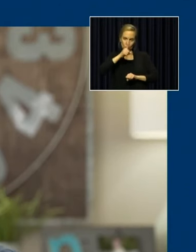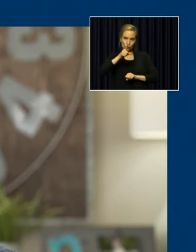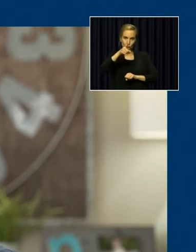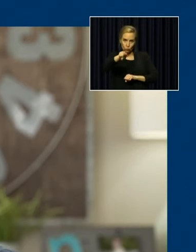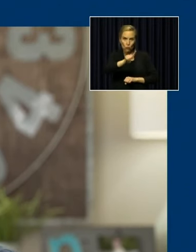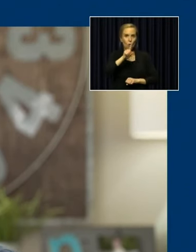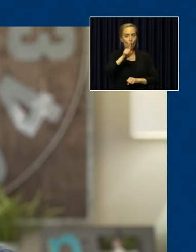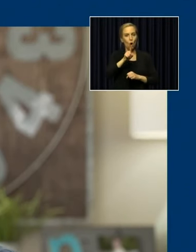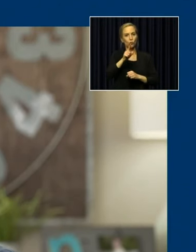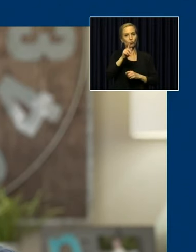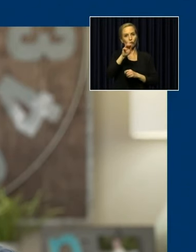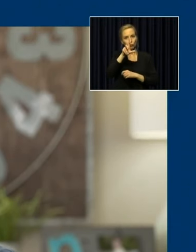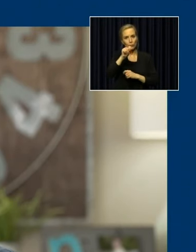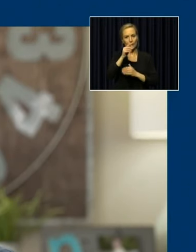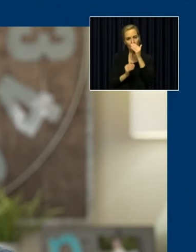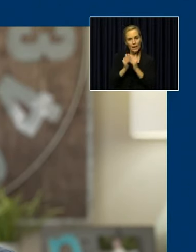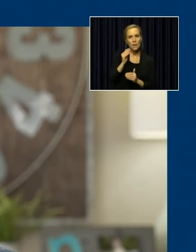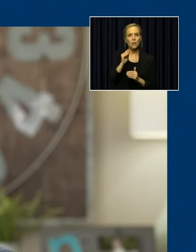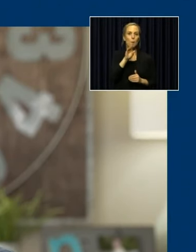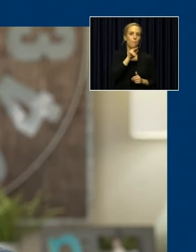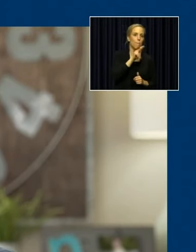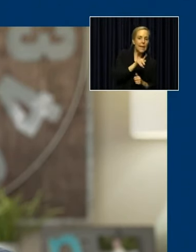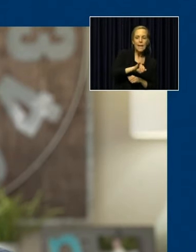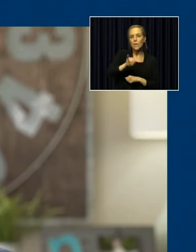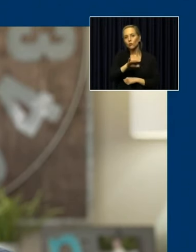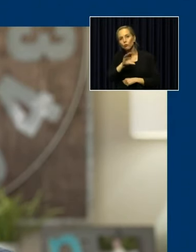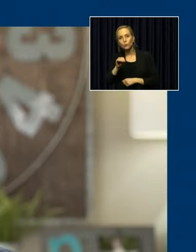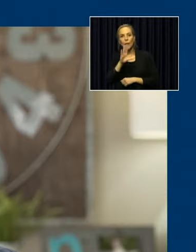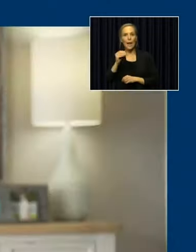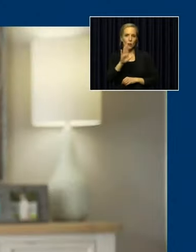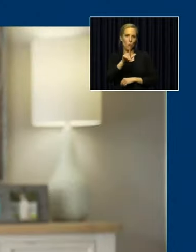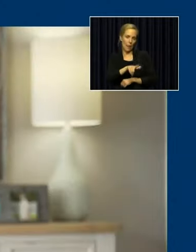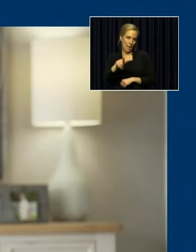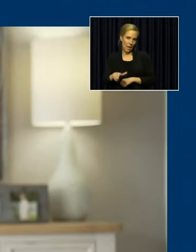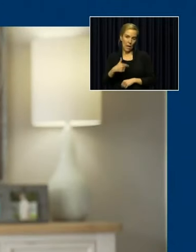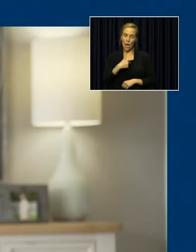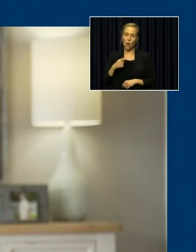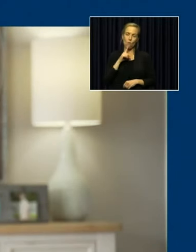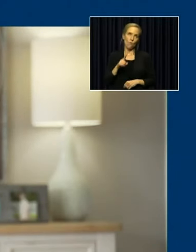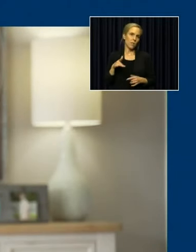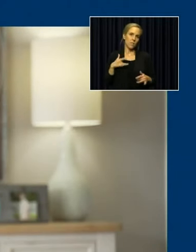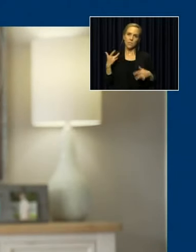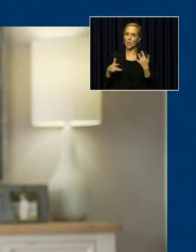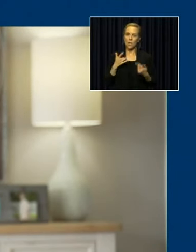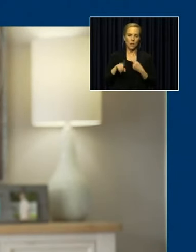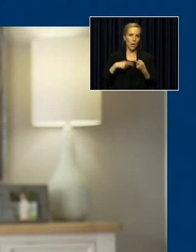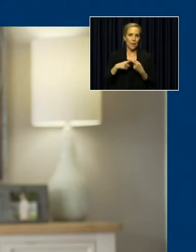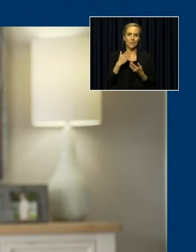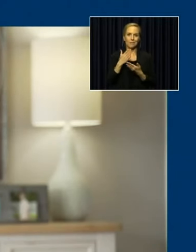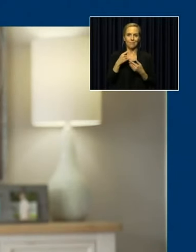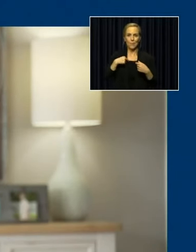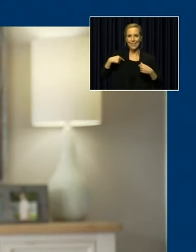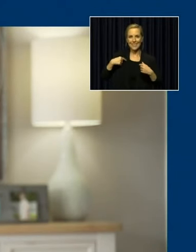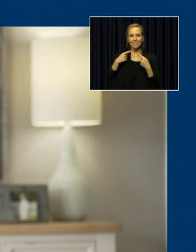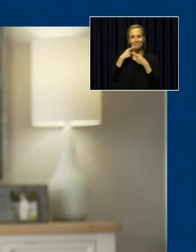TO PROVIDE NEW AND DIFFERENT ONES TO SHOW YOU JUST HOW CRITICAL THIS IS, BUT IT'S REALLY IMPORTANT SINCE WE